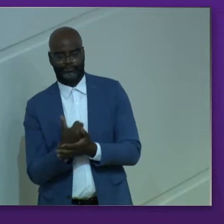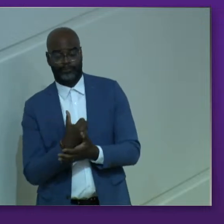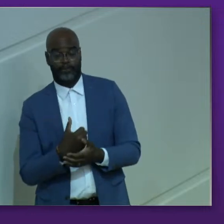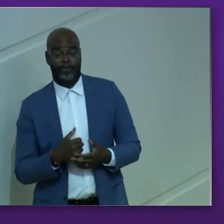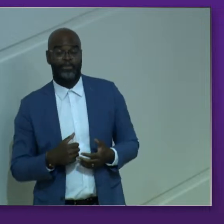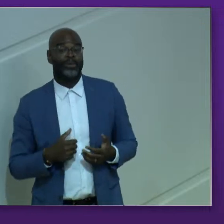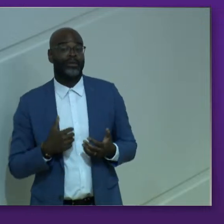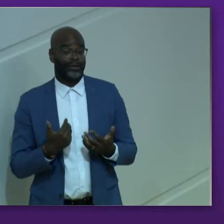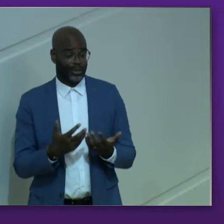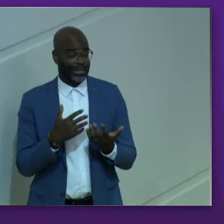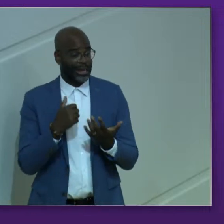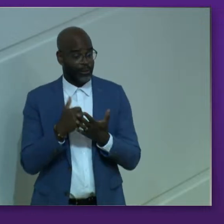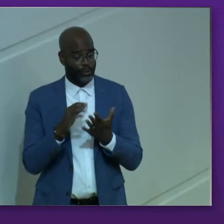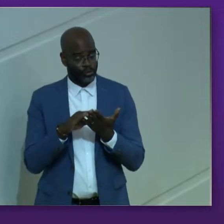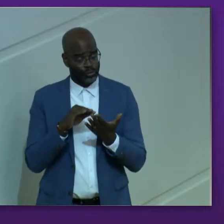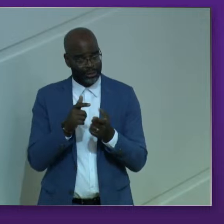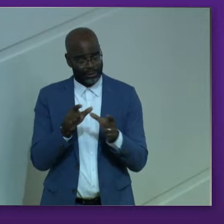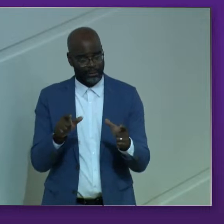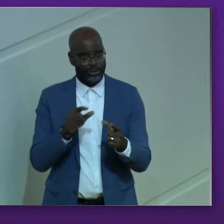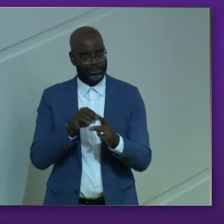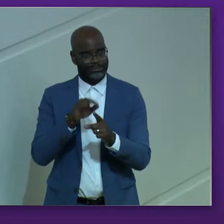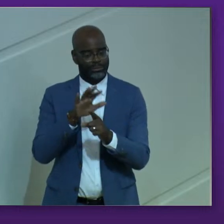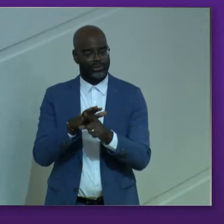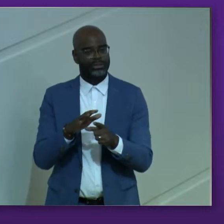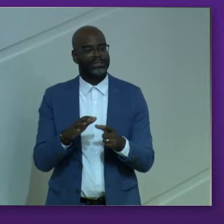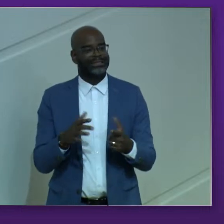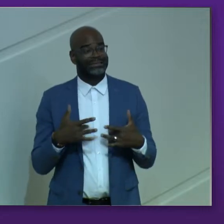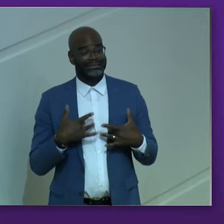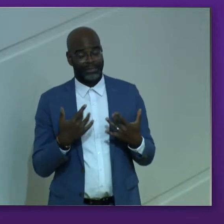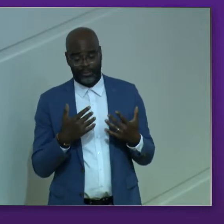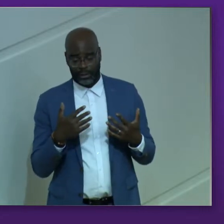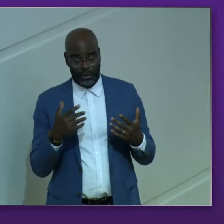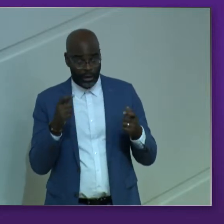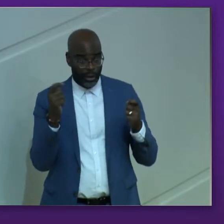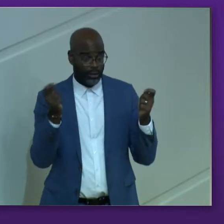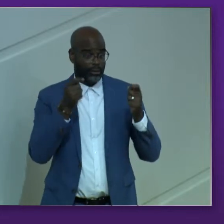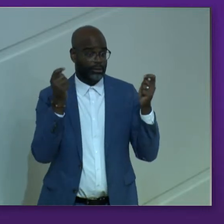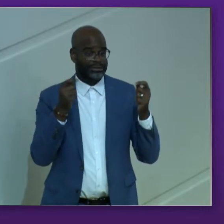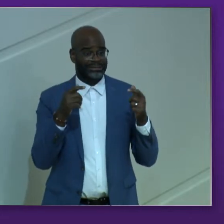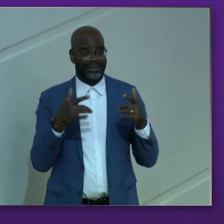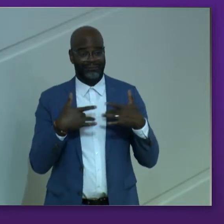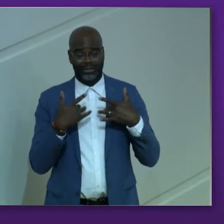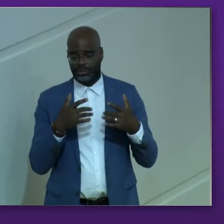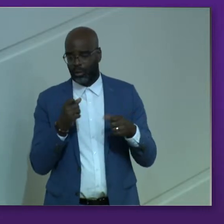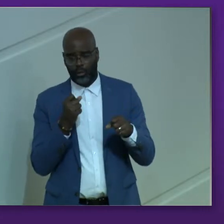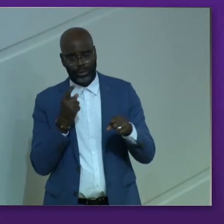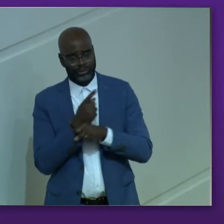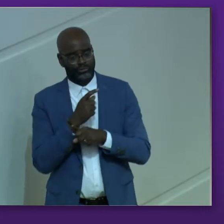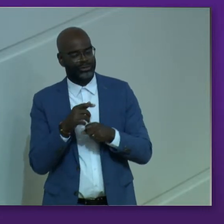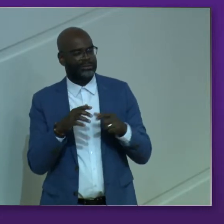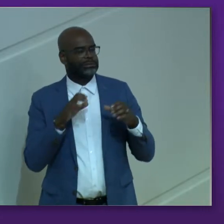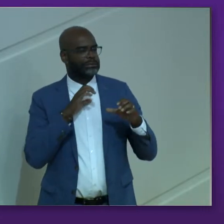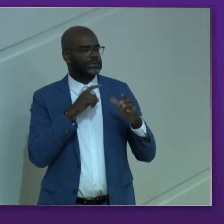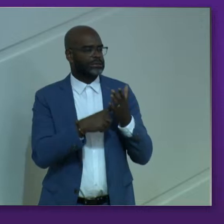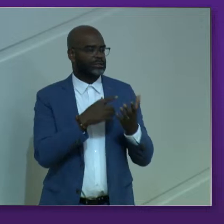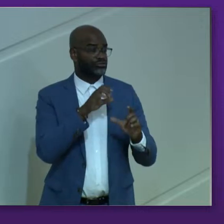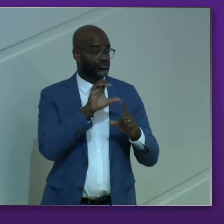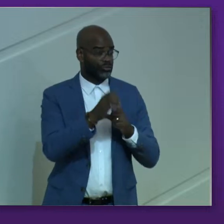ONGOING EFFORTS TO ENHANCE THE ACADEMIC EXPERIENCE. MANY STUDENTS REPORT THAT PROF.